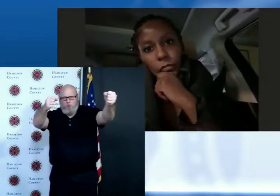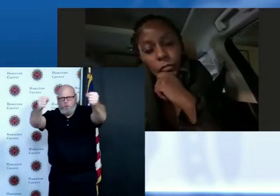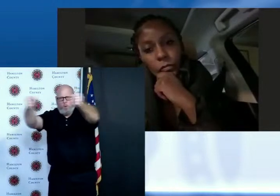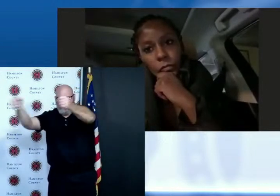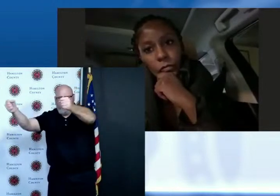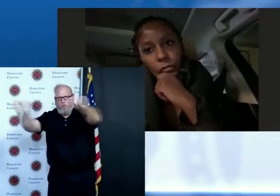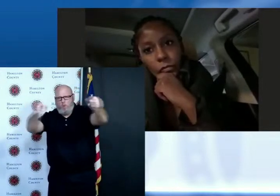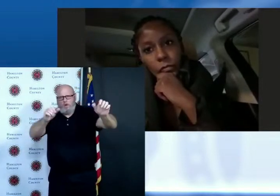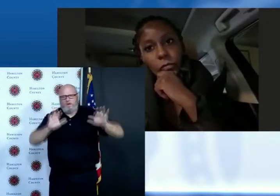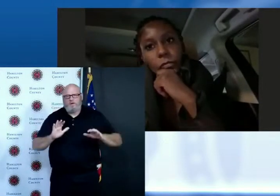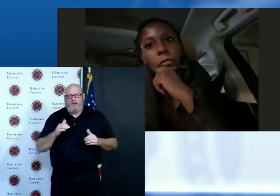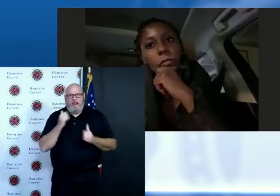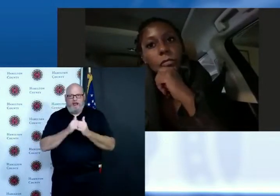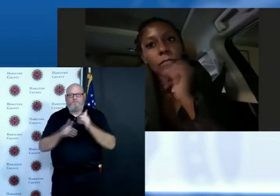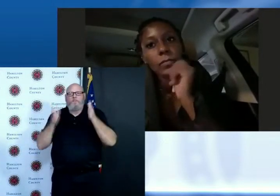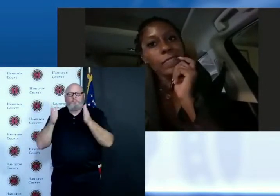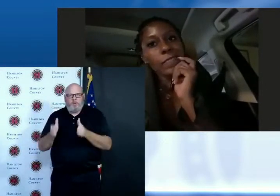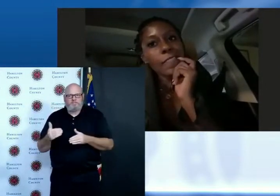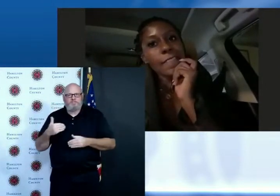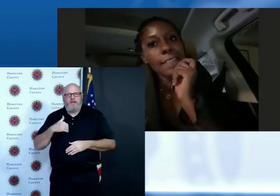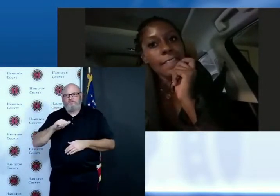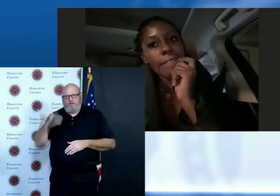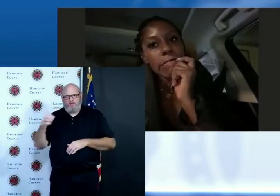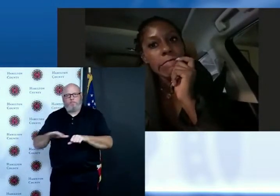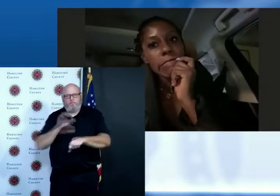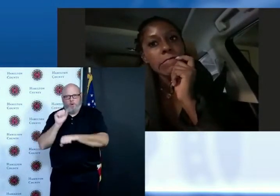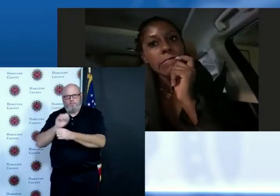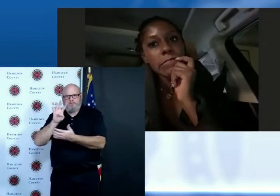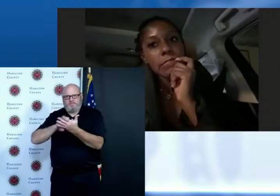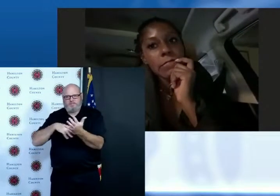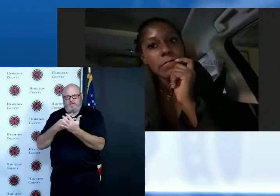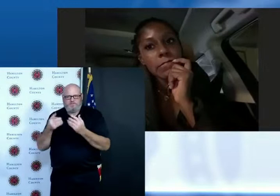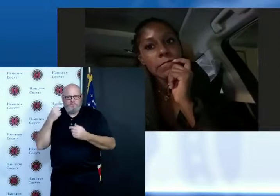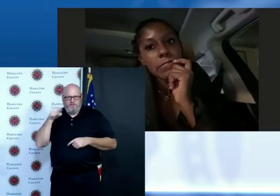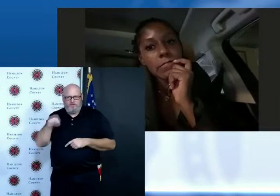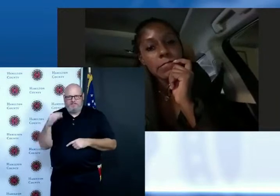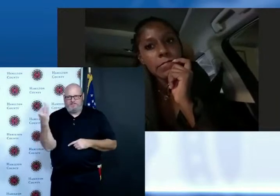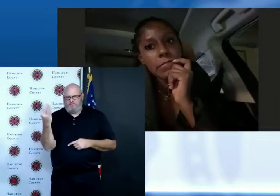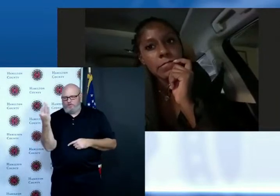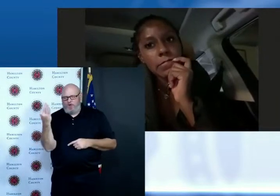another appointment scheduled for either Friday or Monday so really quick response of my team every